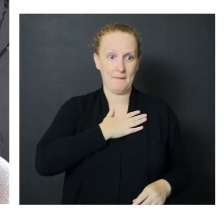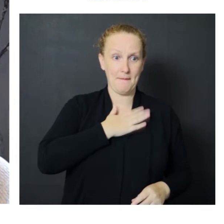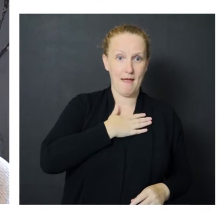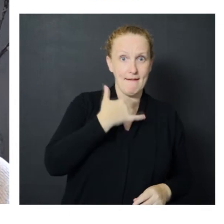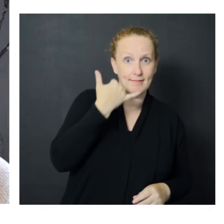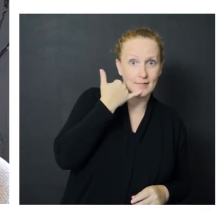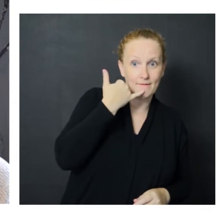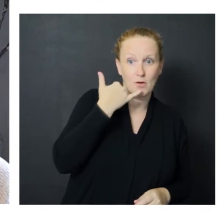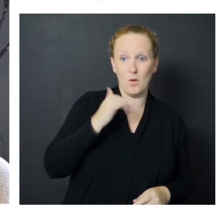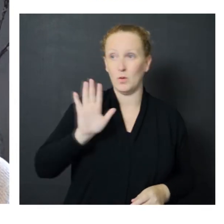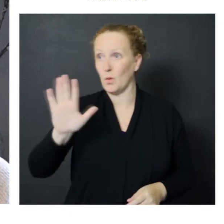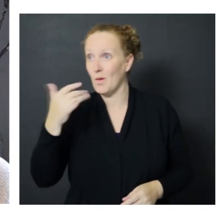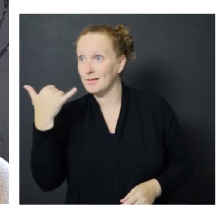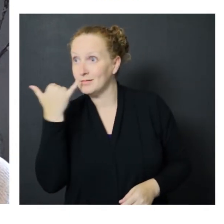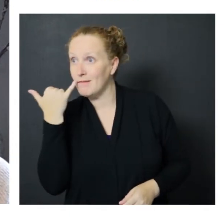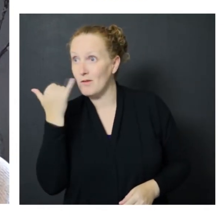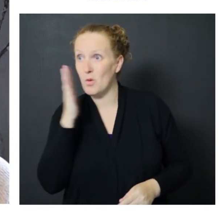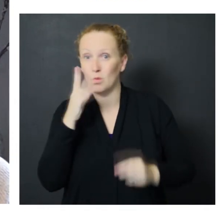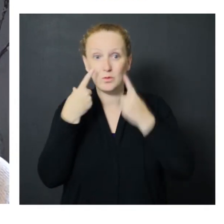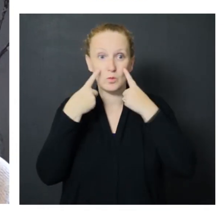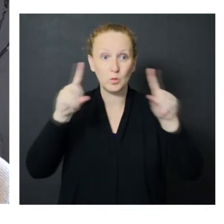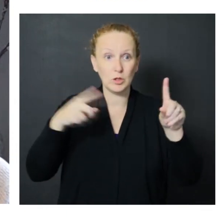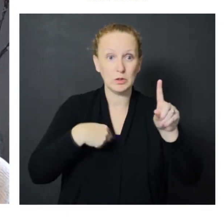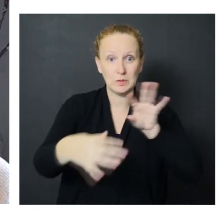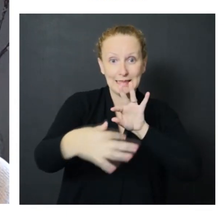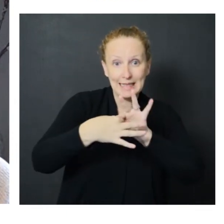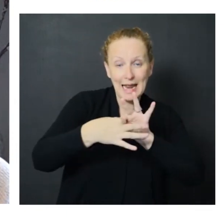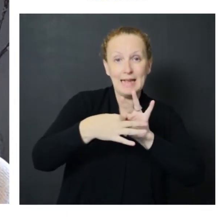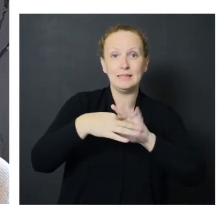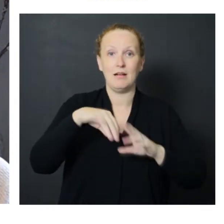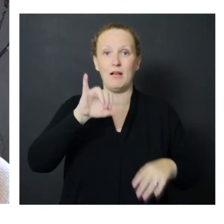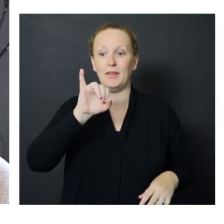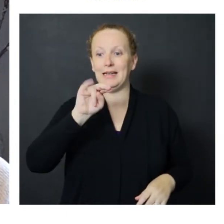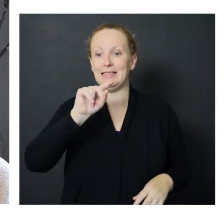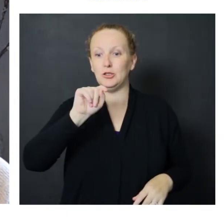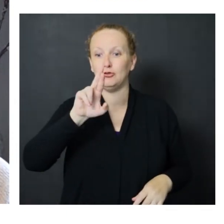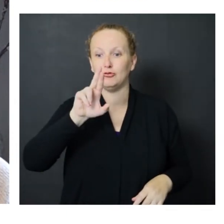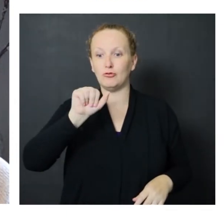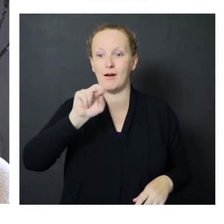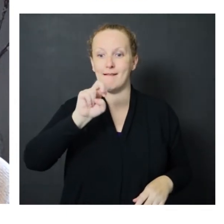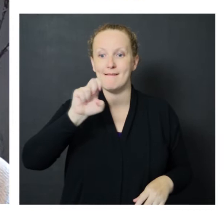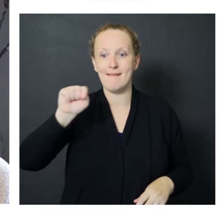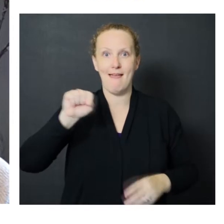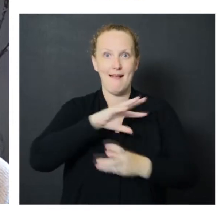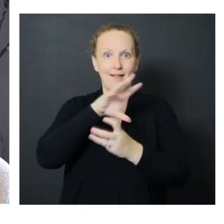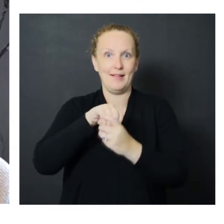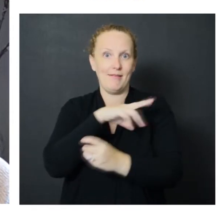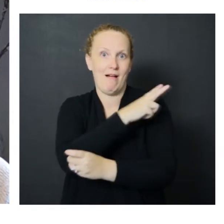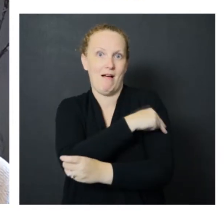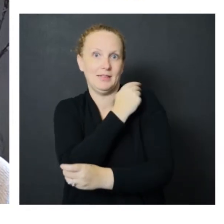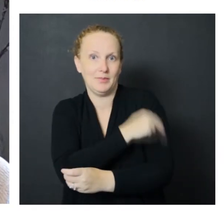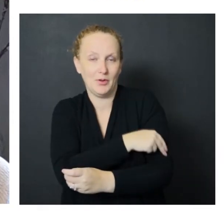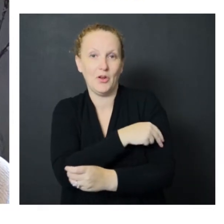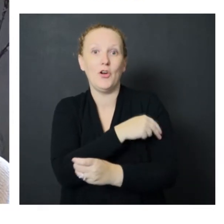your laptop point of work to connect to the Internet of the hospital. So all these things helping because I think,